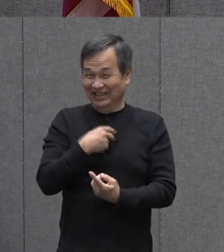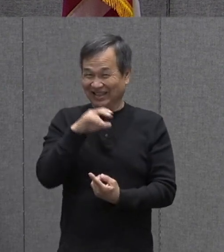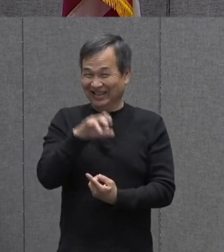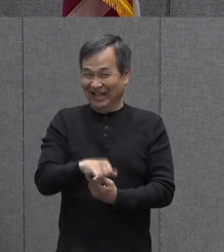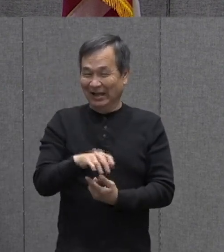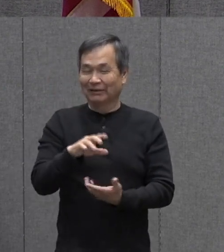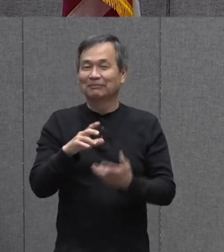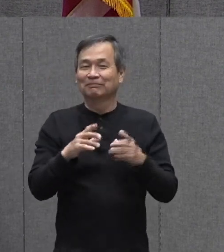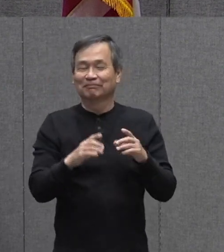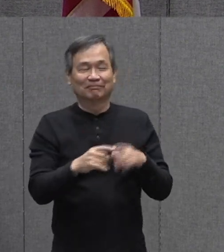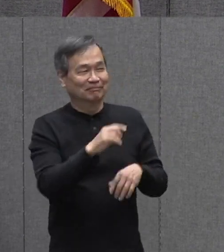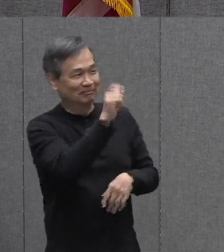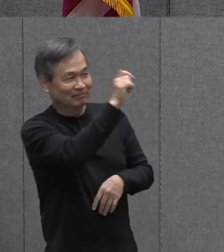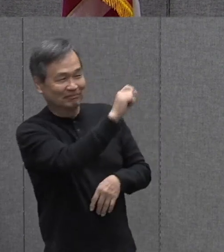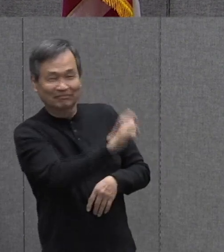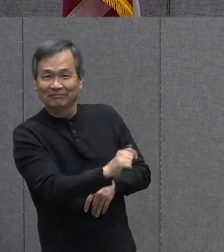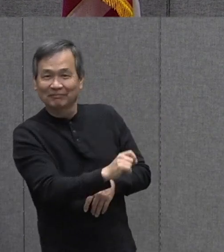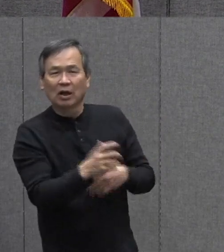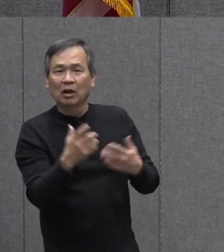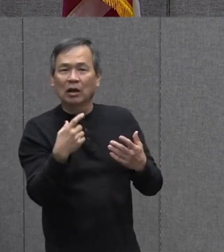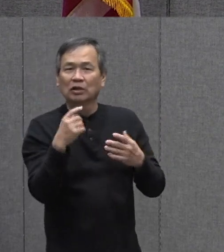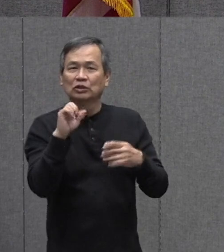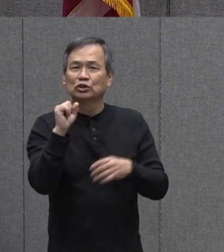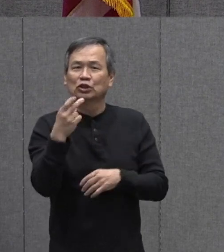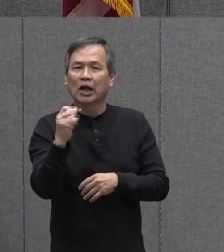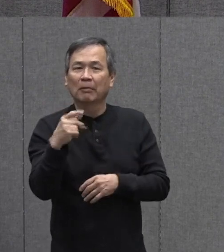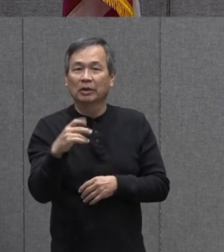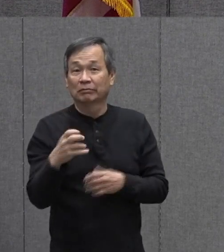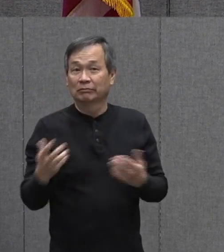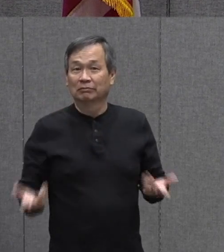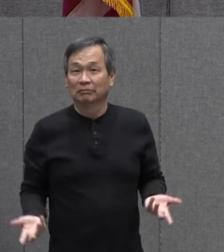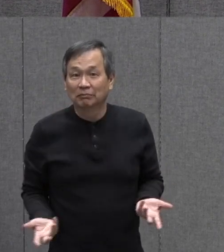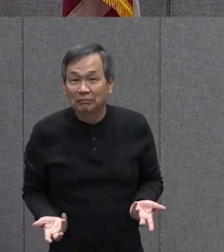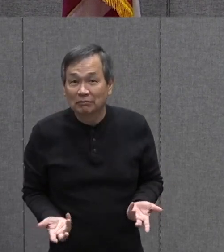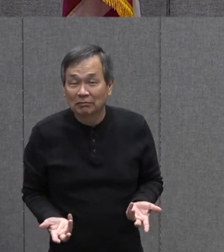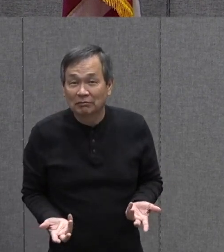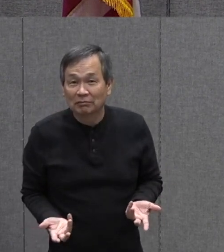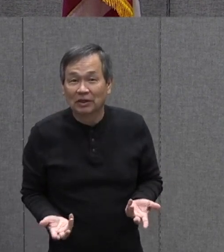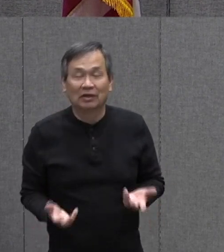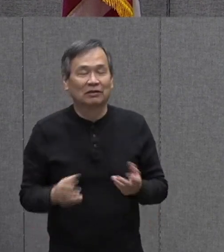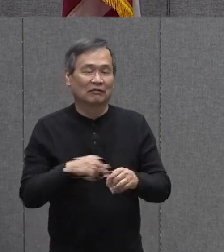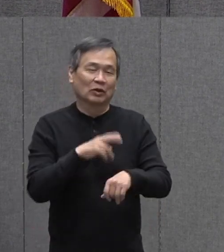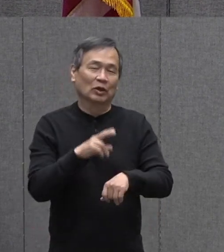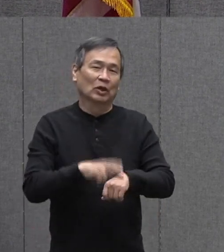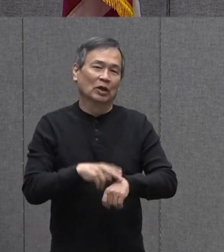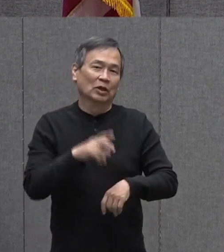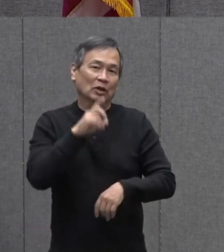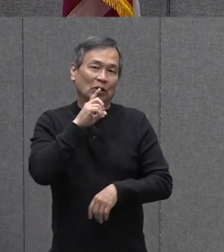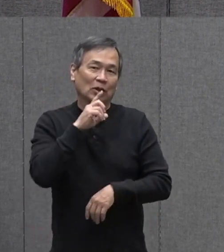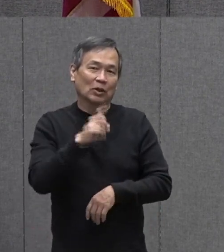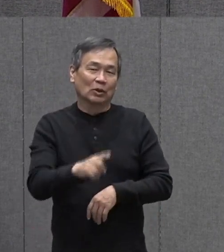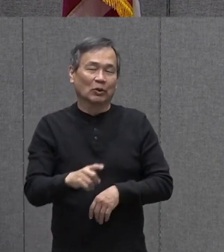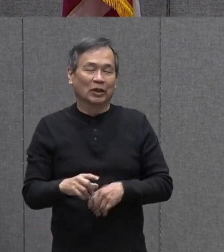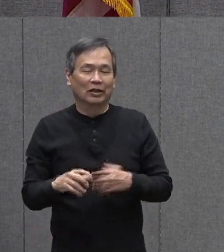what shape should I draw on this piece of paper? Which is a little tricky because the Earth doesn't exist on a piece of paper.